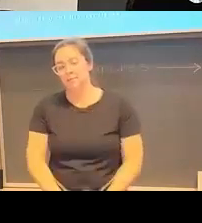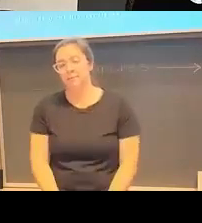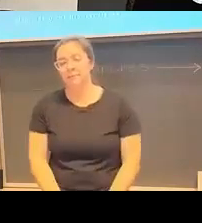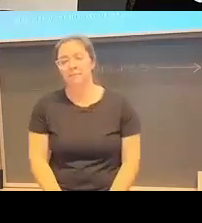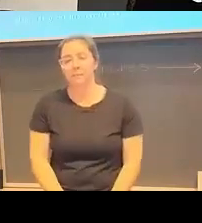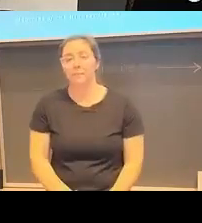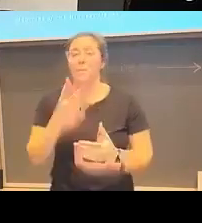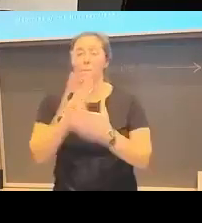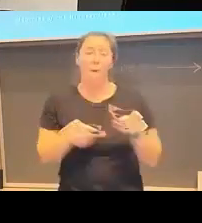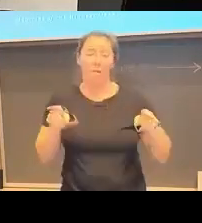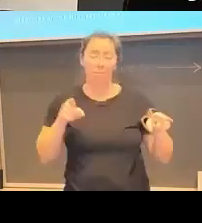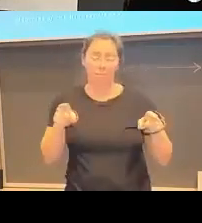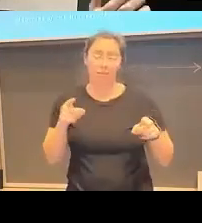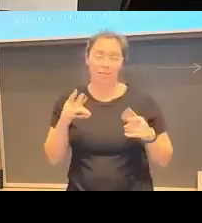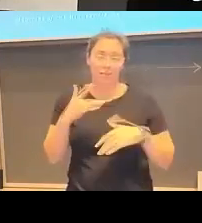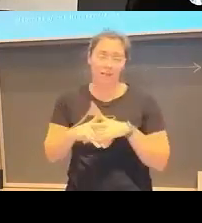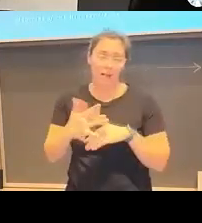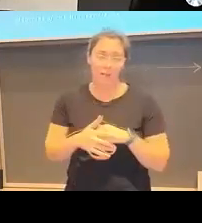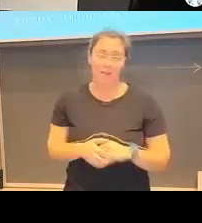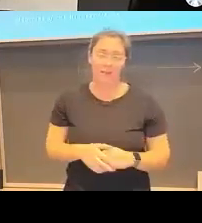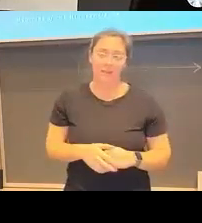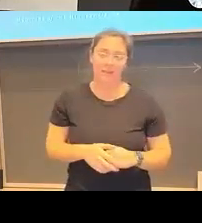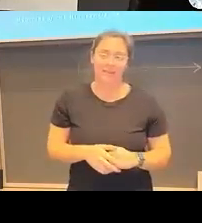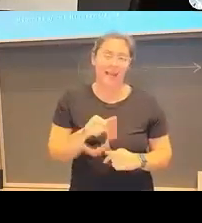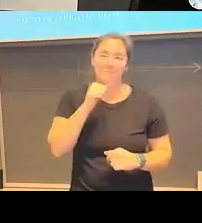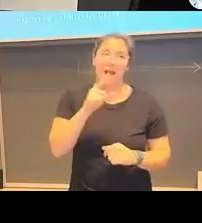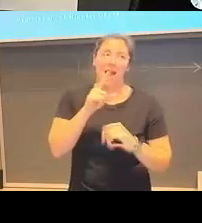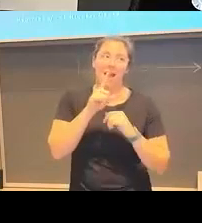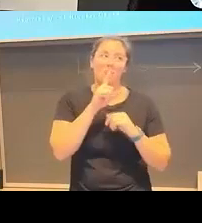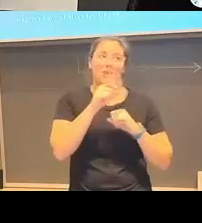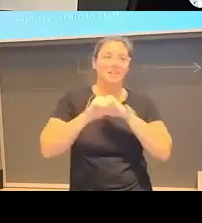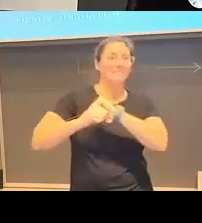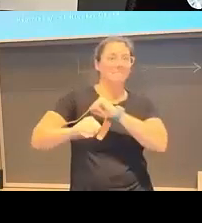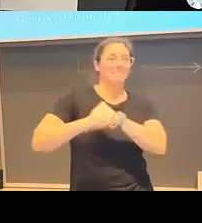are available I'm not here to do a marketing campaign because we're pretty booked um but we